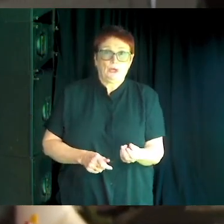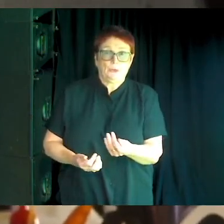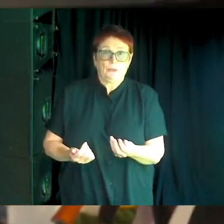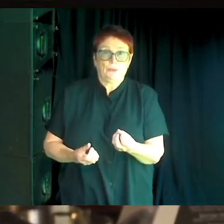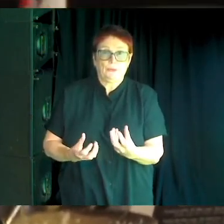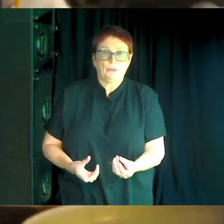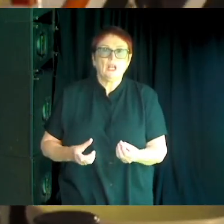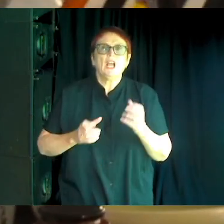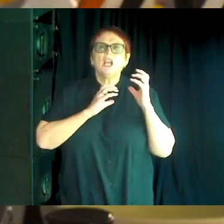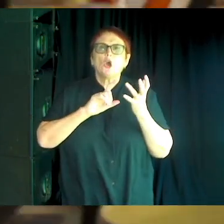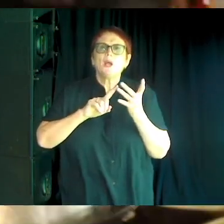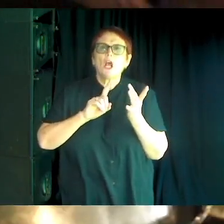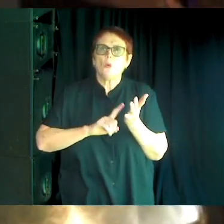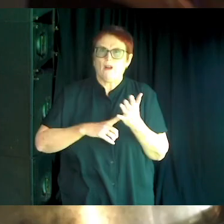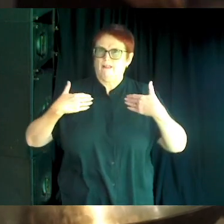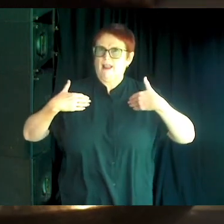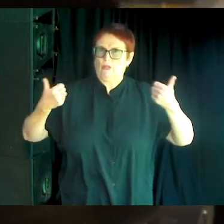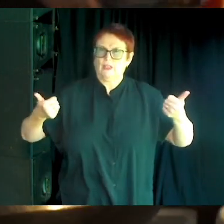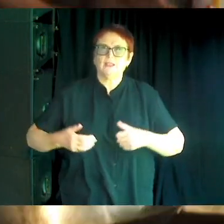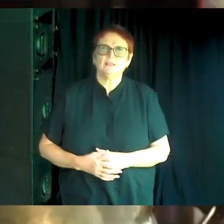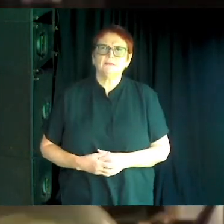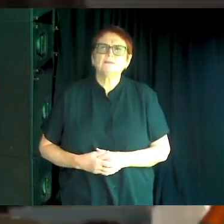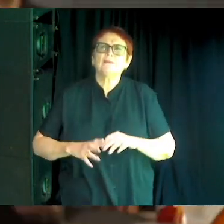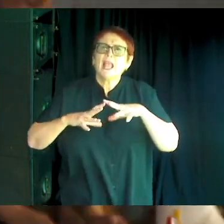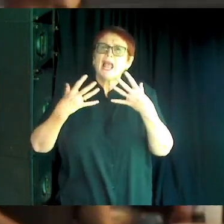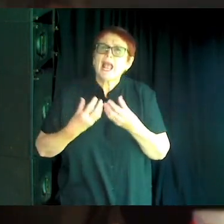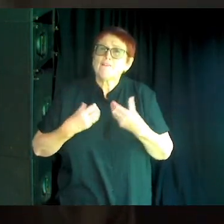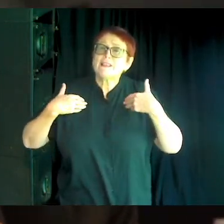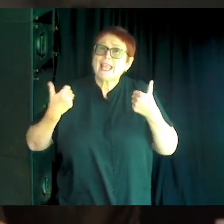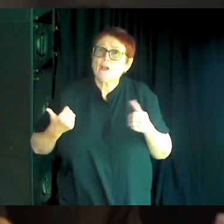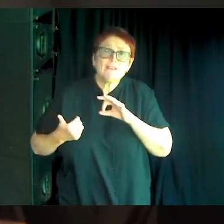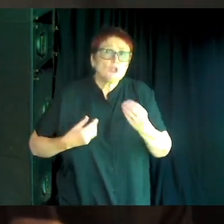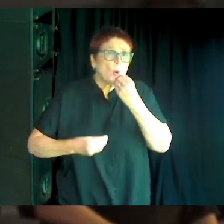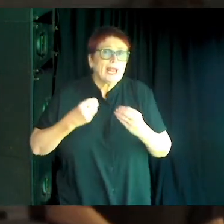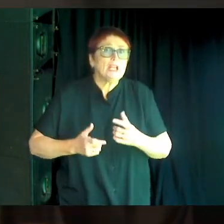so it's healthy I guess everything is healthy when you eat in moderation I believe yeah